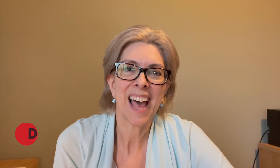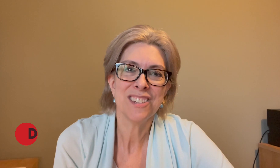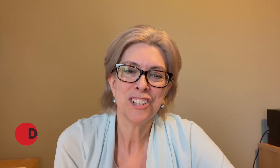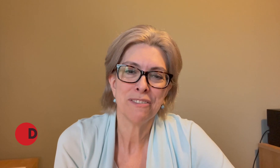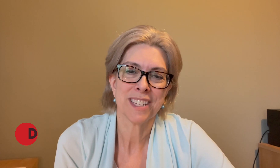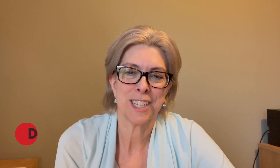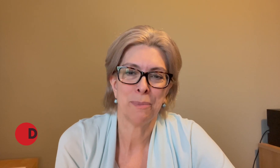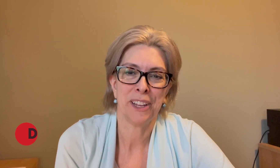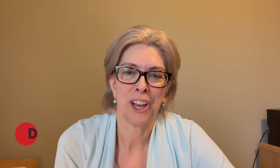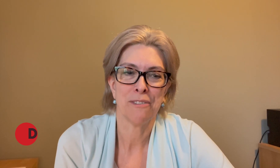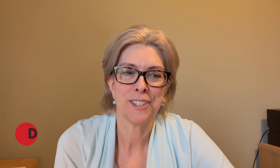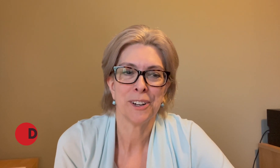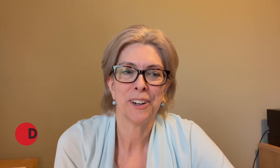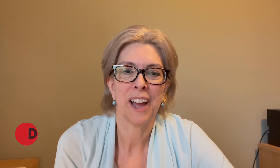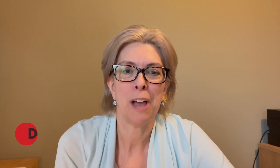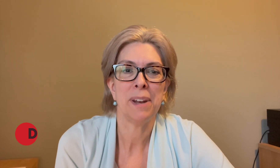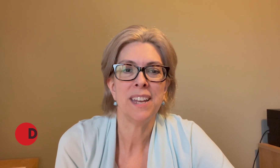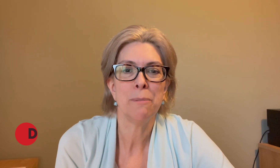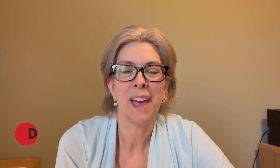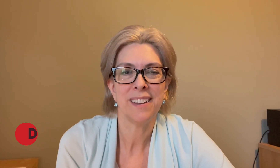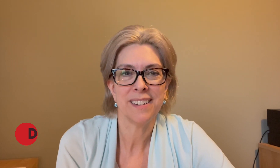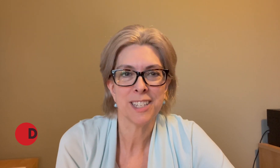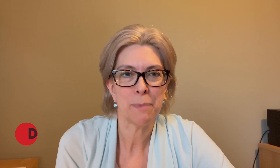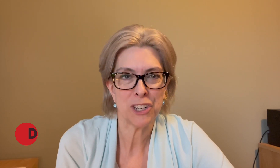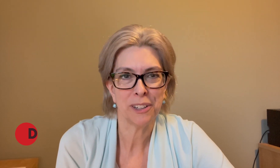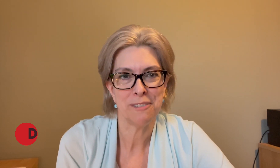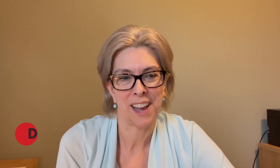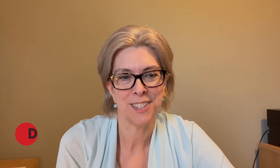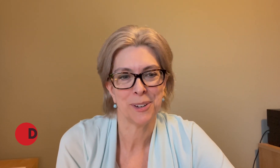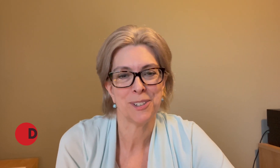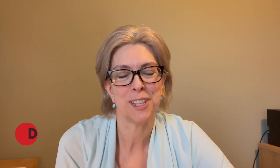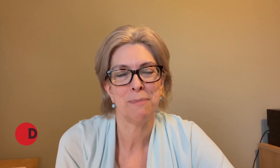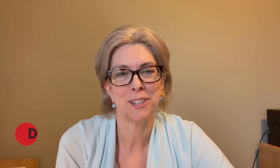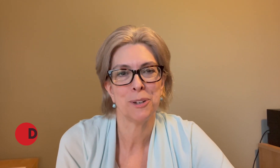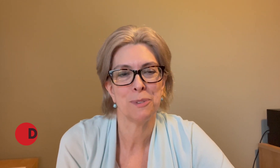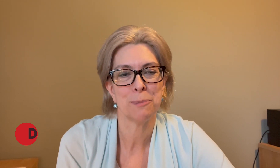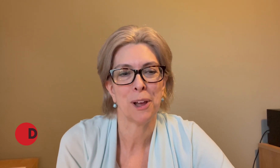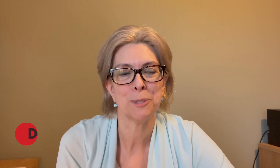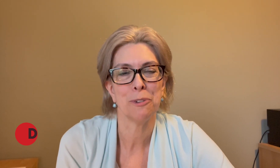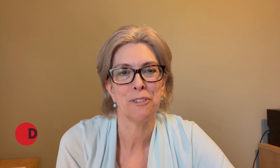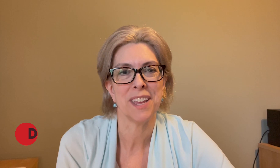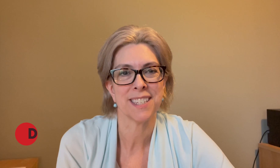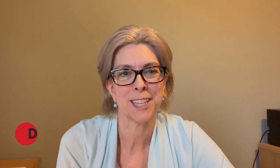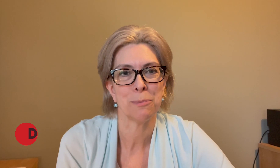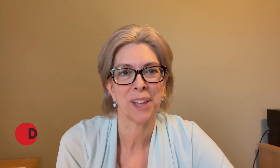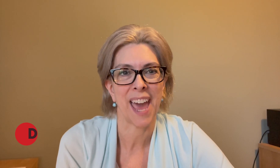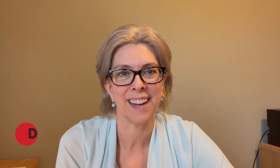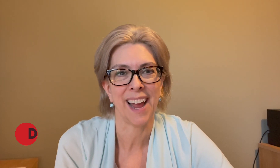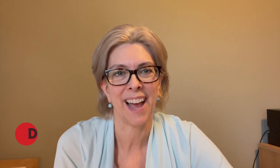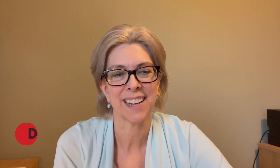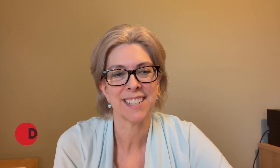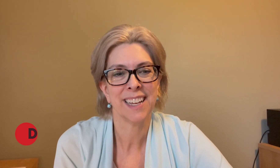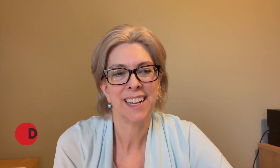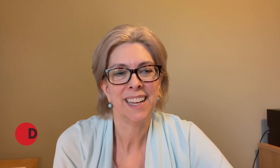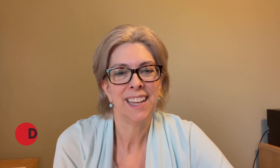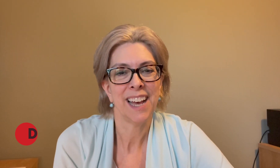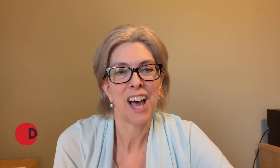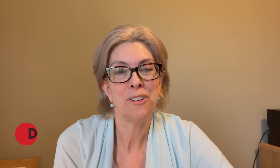As Chief Accessibility Officer, I'm an independent special advisor to the minister responsible for the Accessible Canada Act.